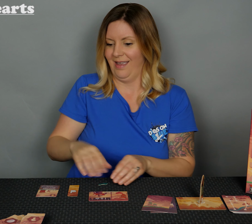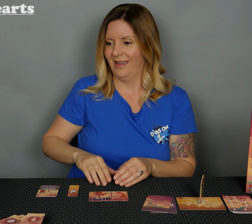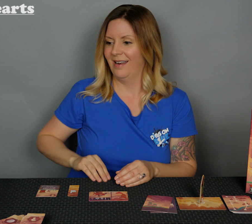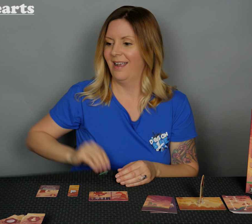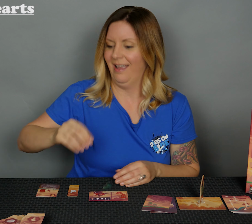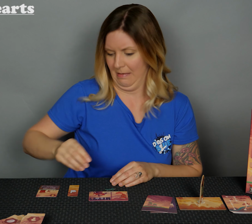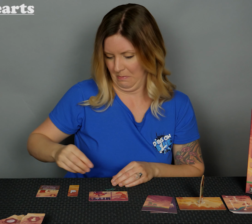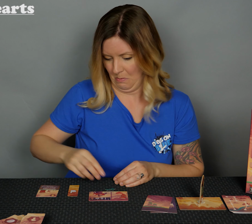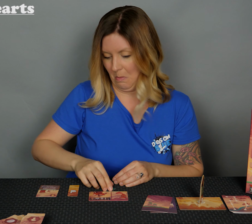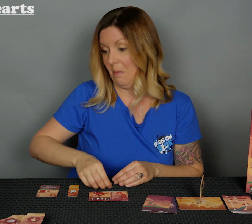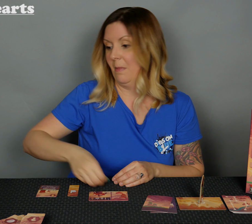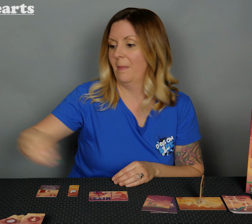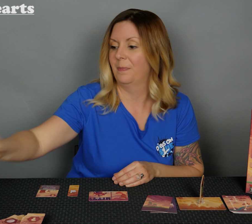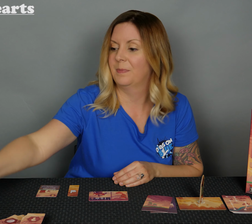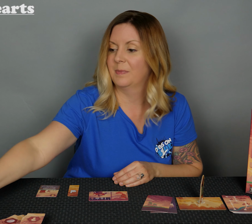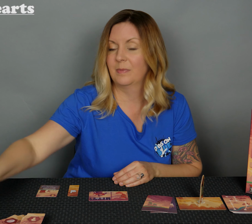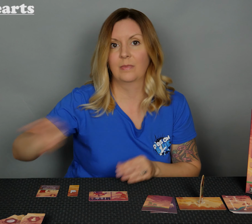it back in the general supply.